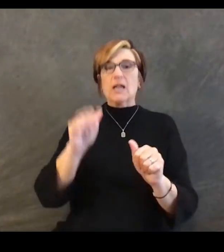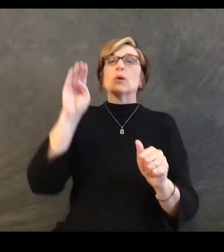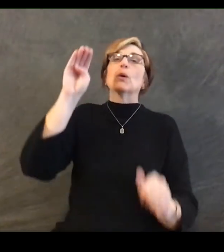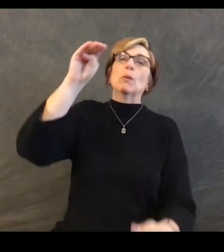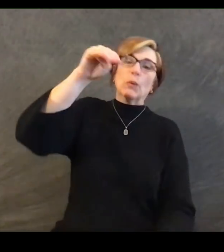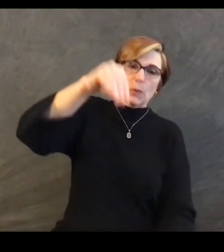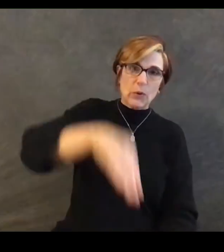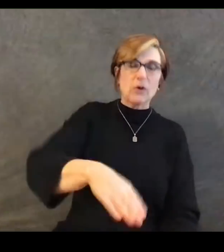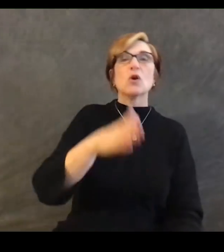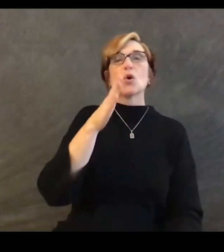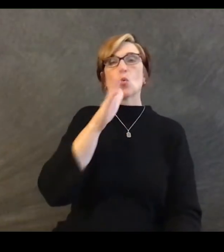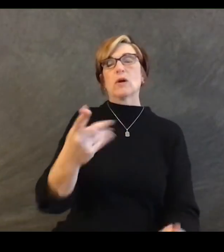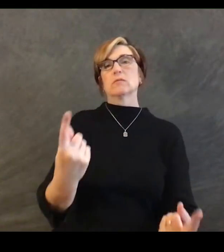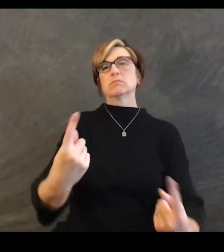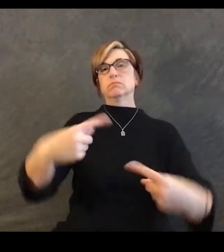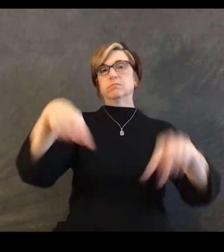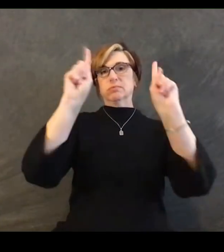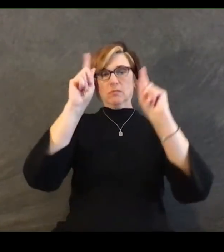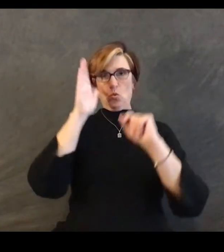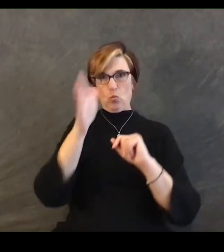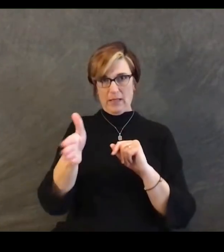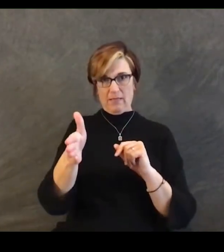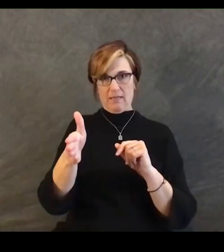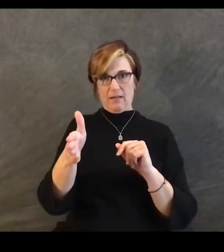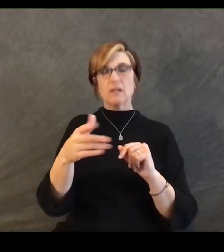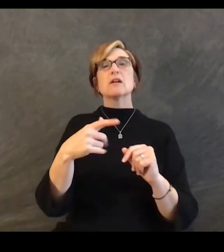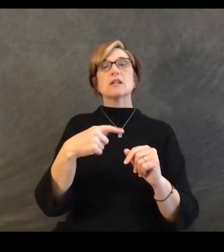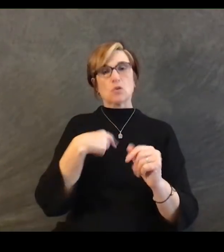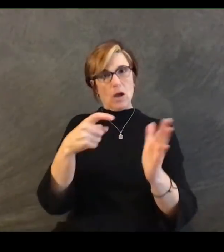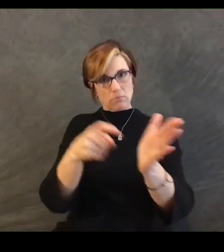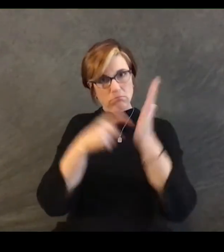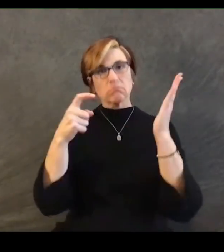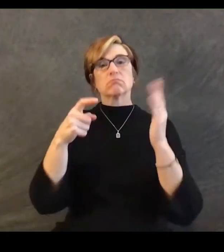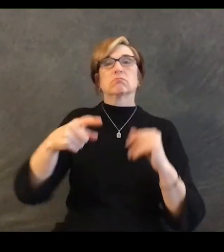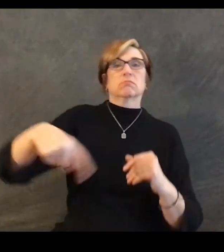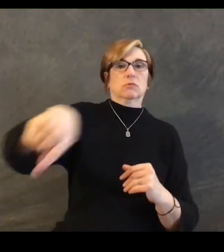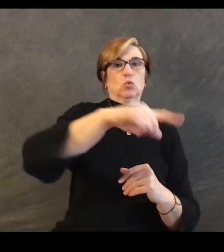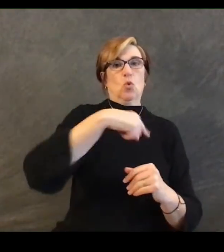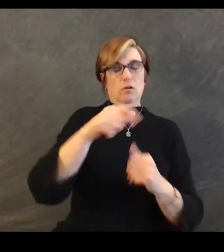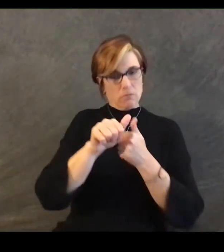with all the intensity and force that we can thank you